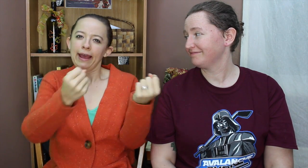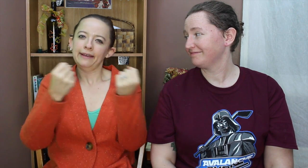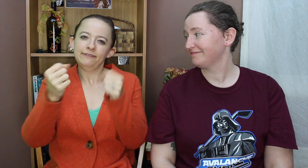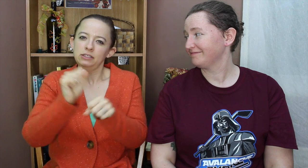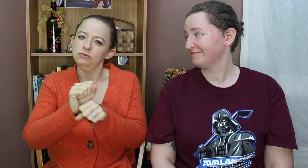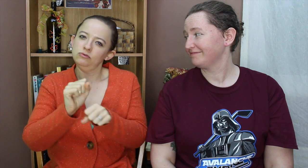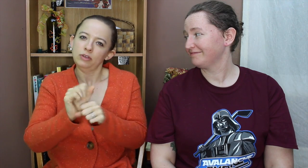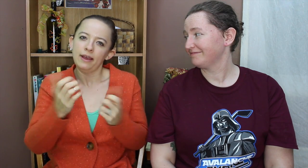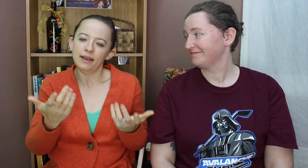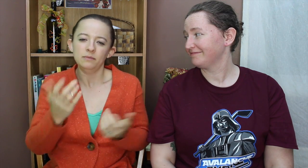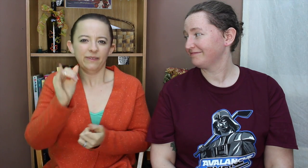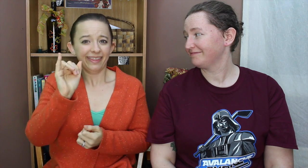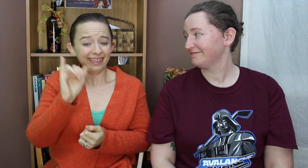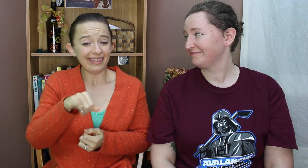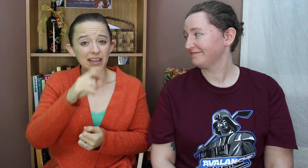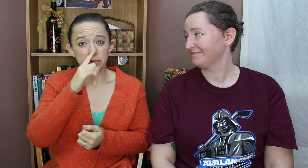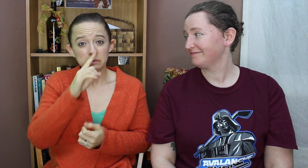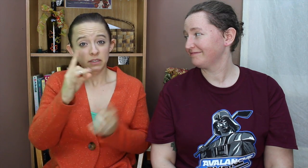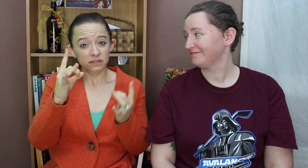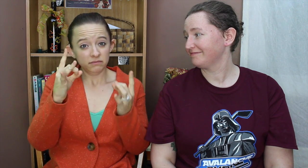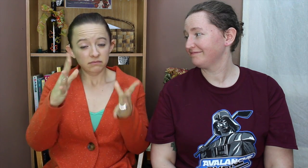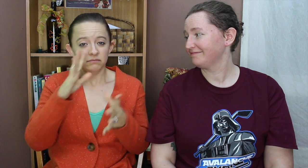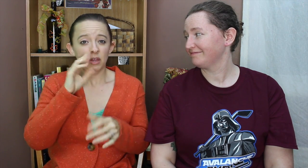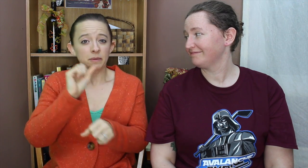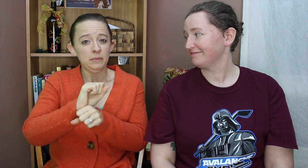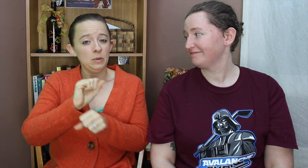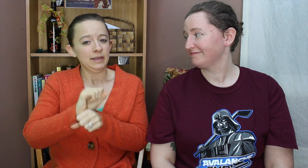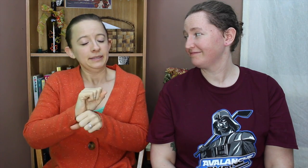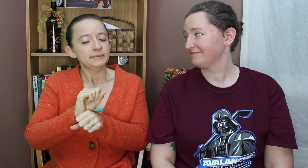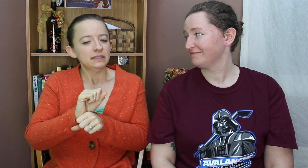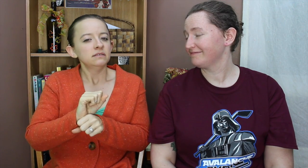It was for a driving postion so there's no reason! That's just